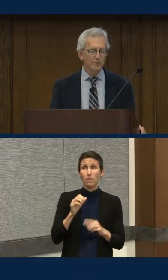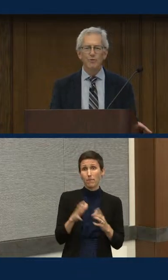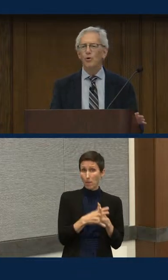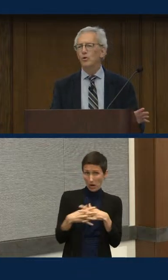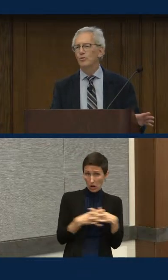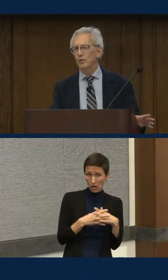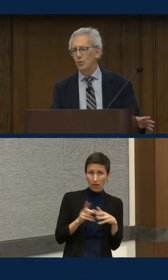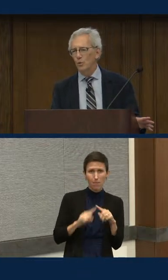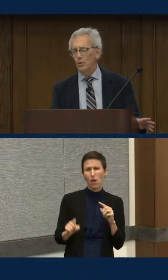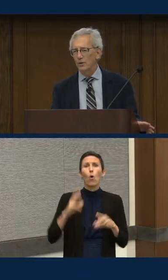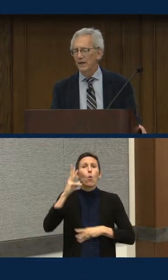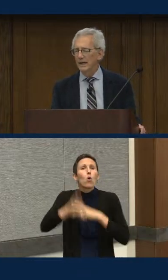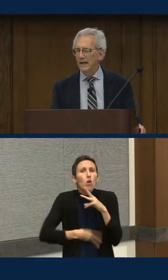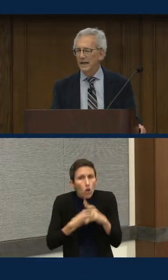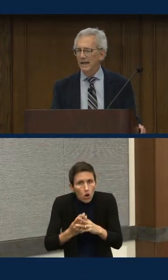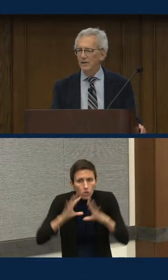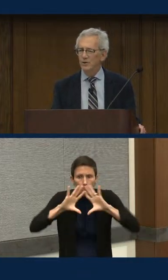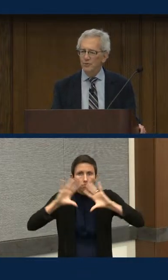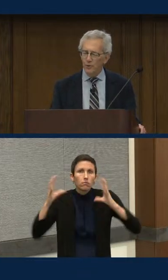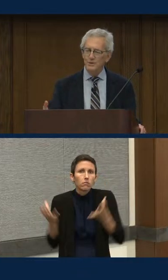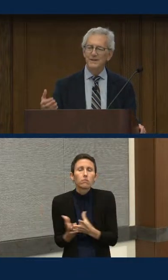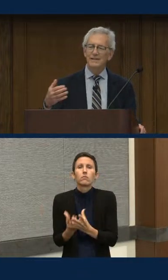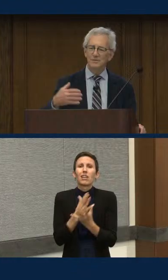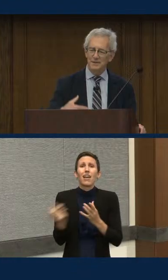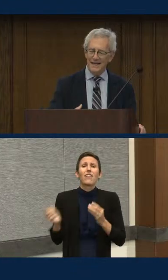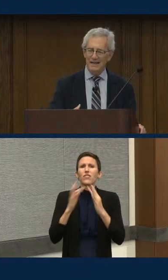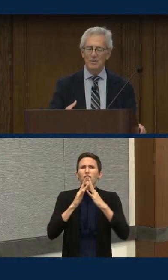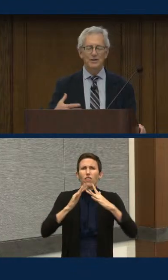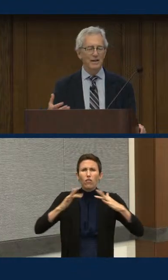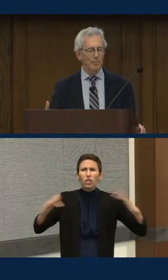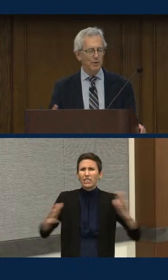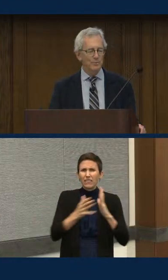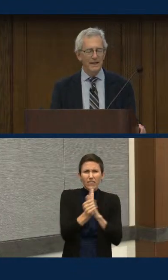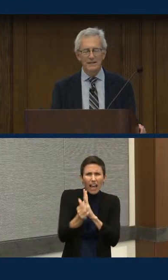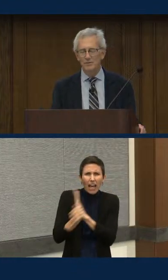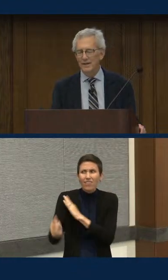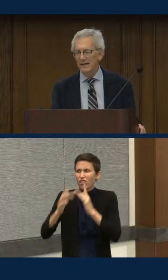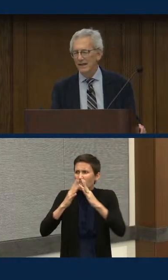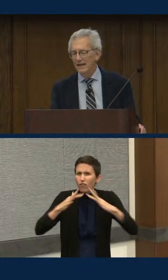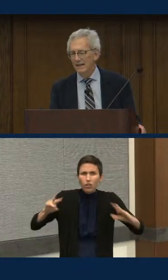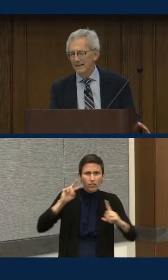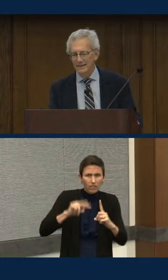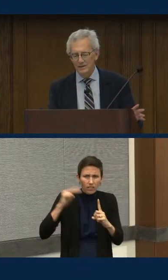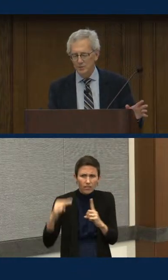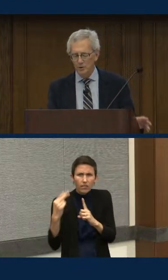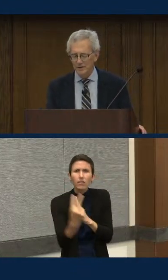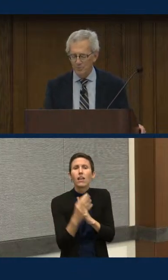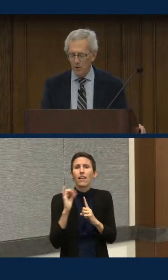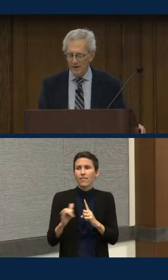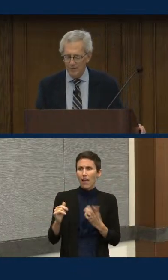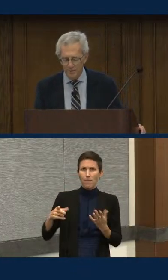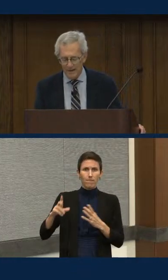the world. And the diversity of talent and perspective that